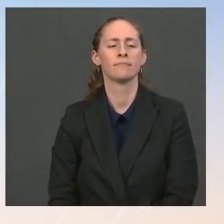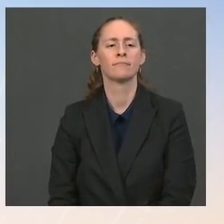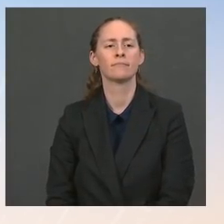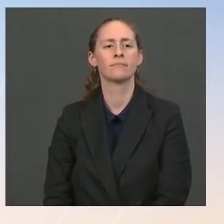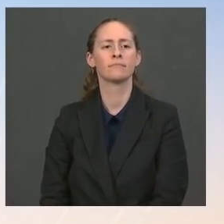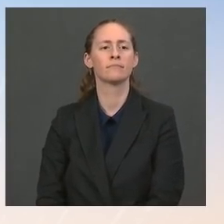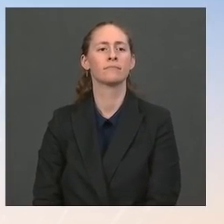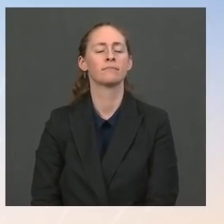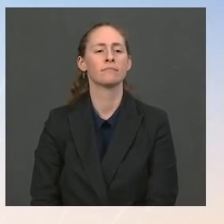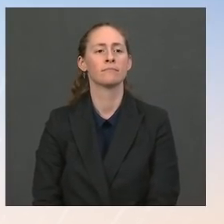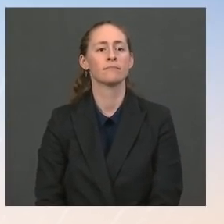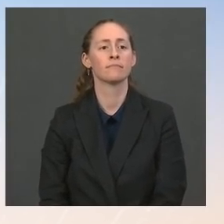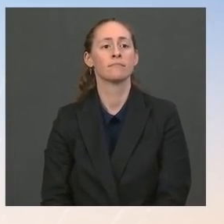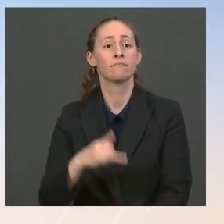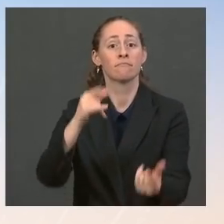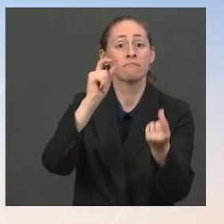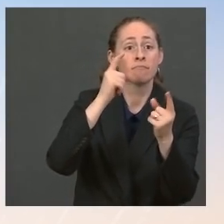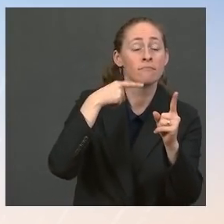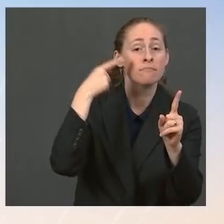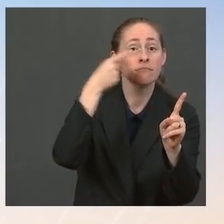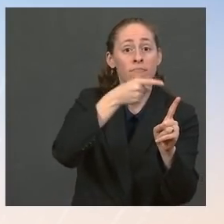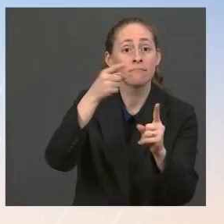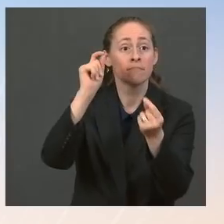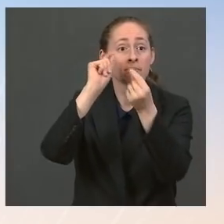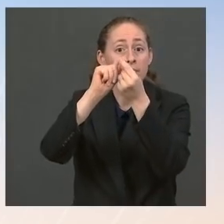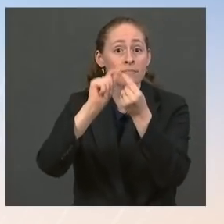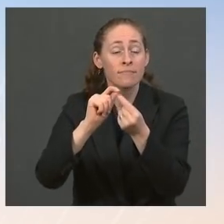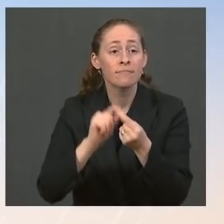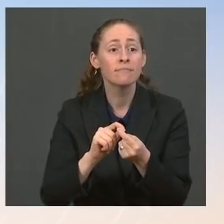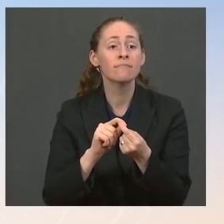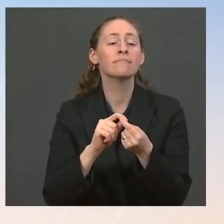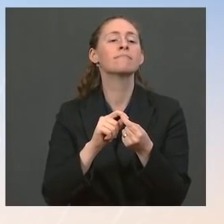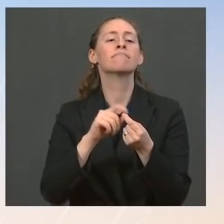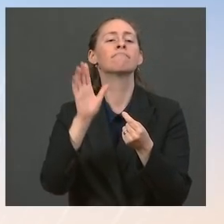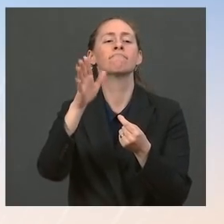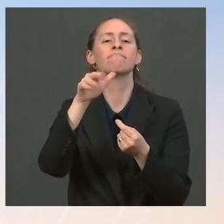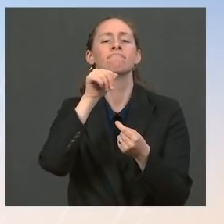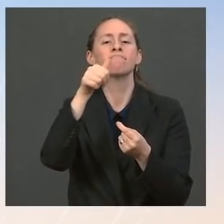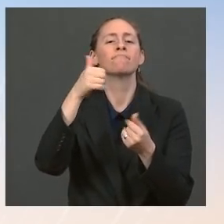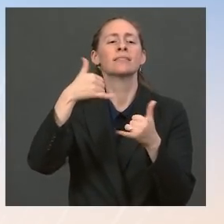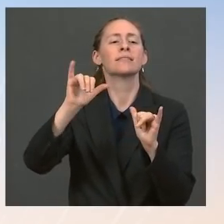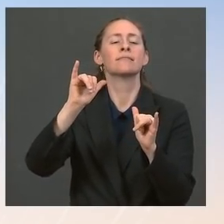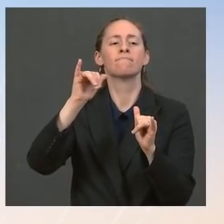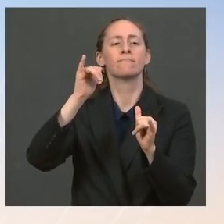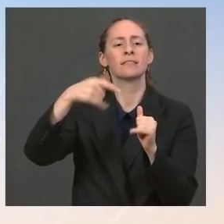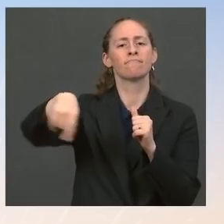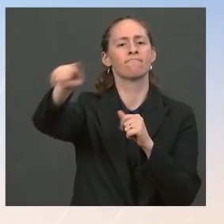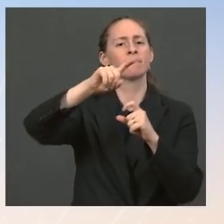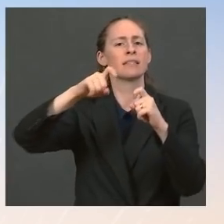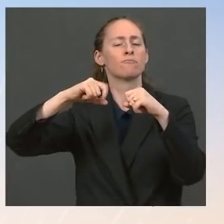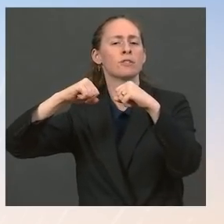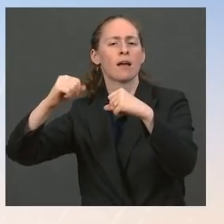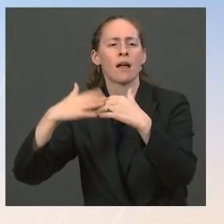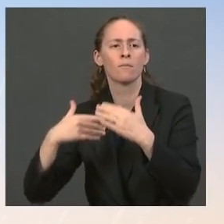Ms. Psaki: Tam. The Press: Yeah. The people who -- sorry, I'm here hiding behind a mask. Secretary Mayorkas: I'm sorry. Thank you.